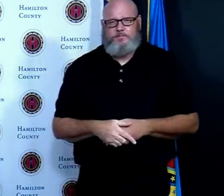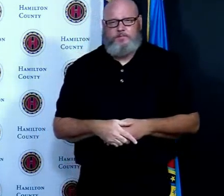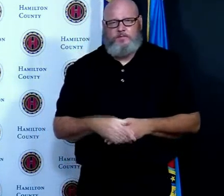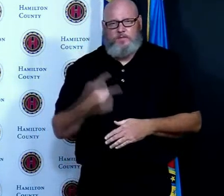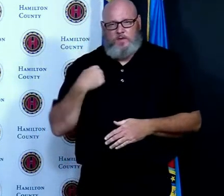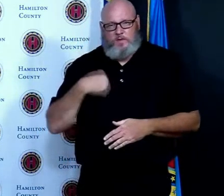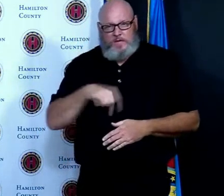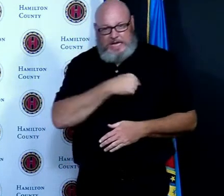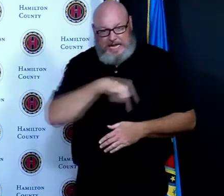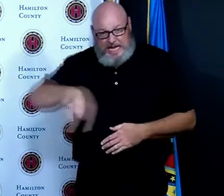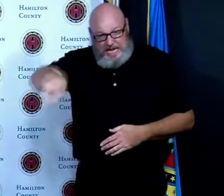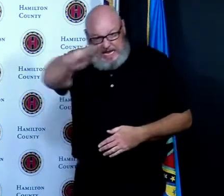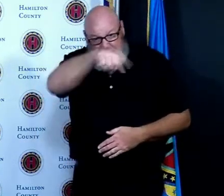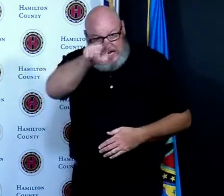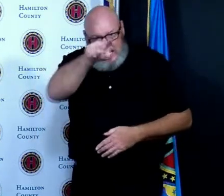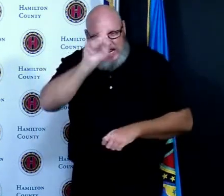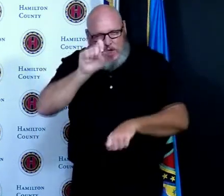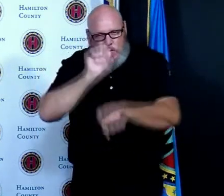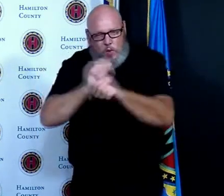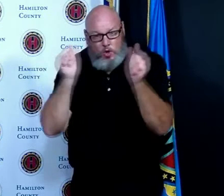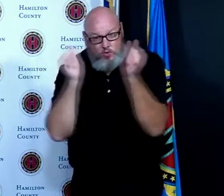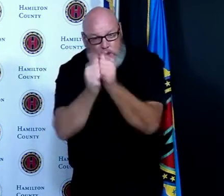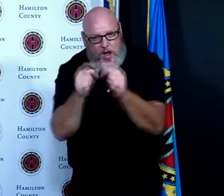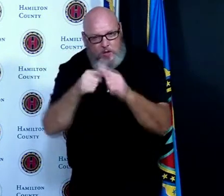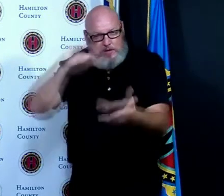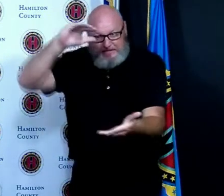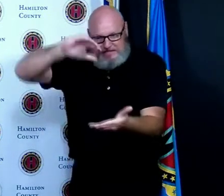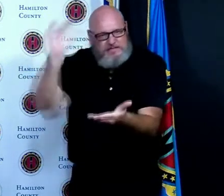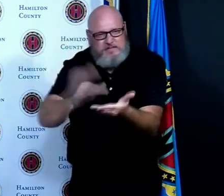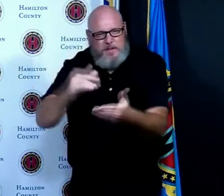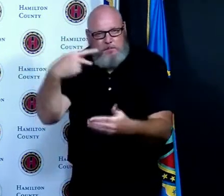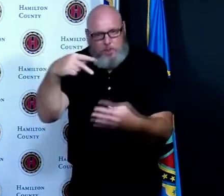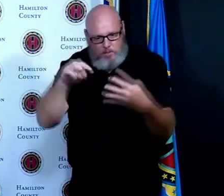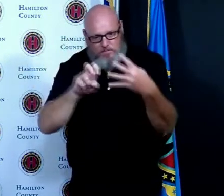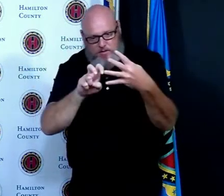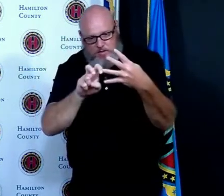don't you know it almost sounded like Greg that Greg's kind of respond Greg's not responsible